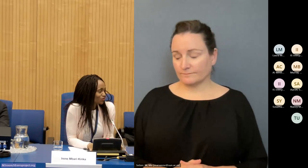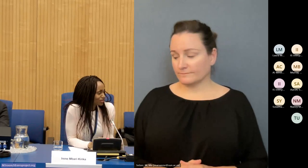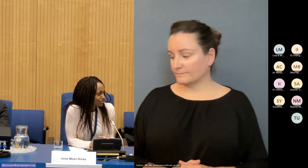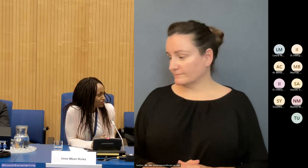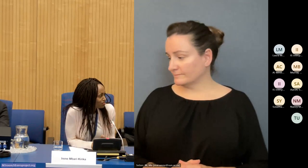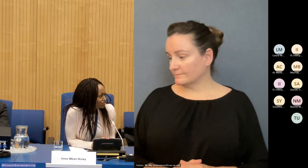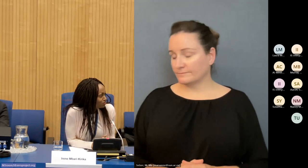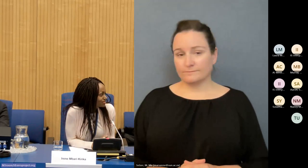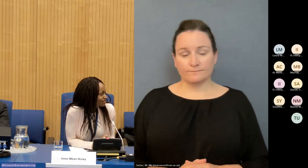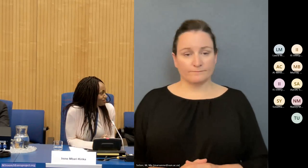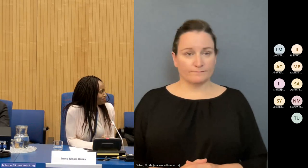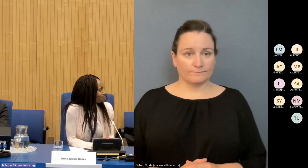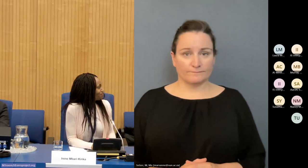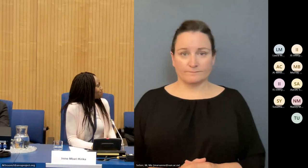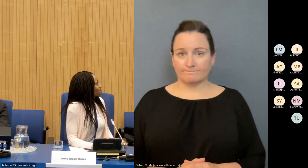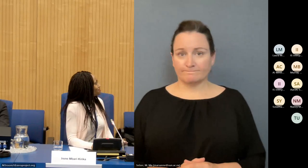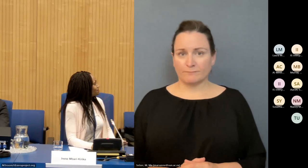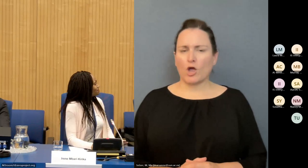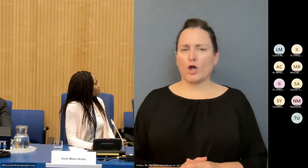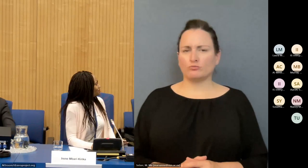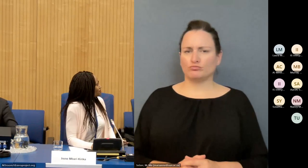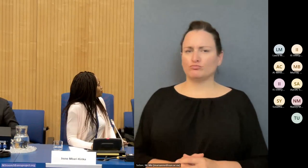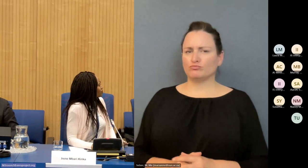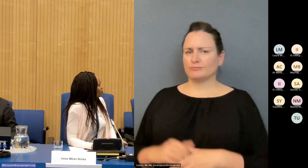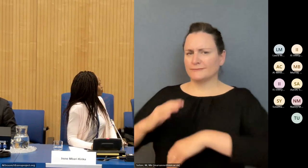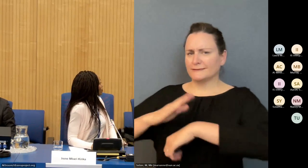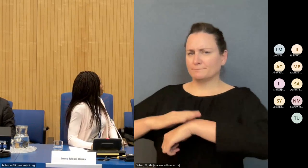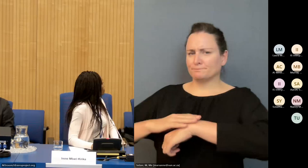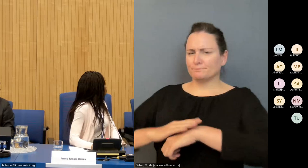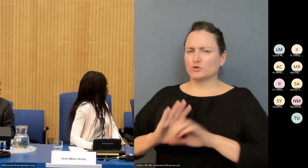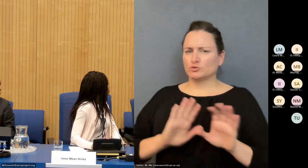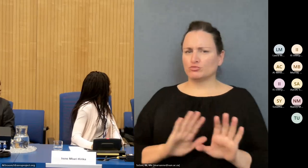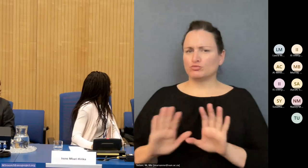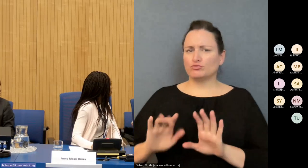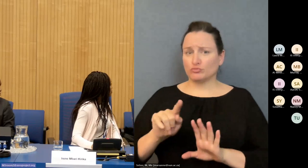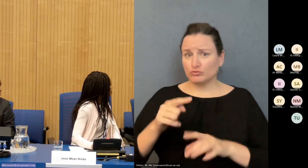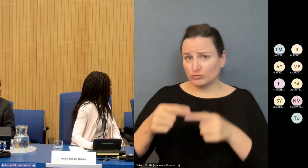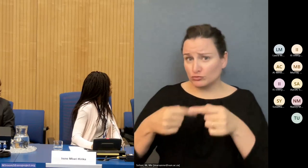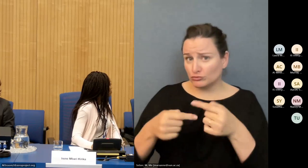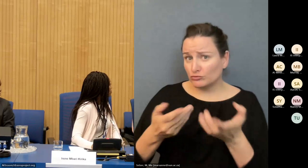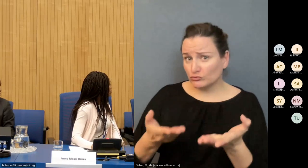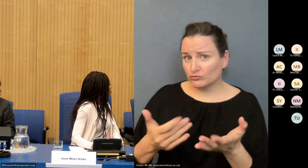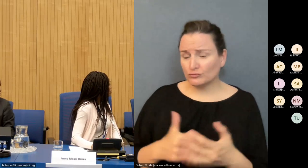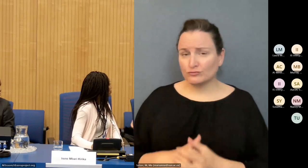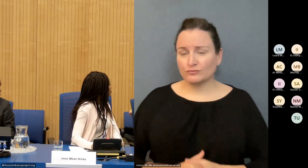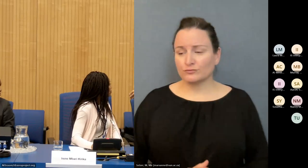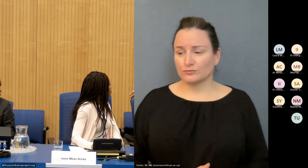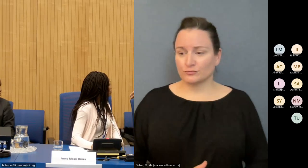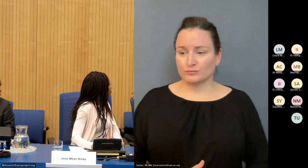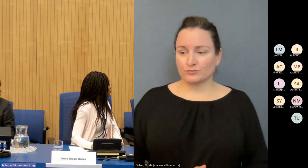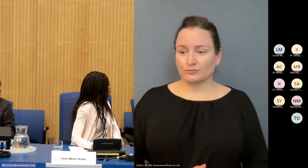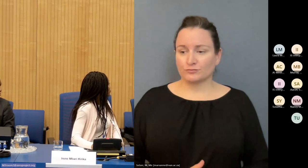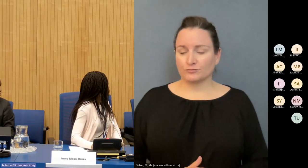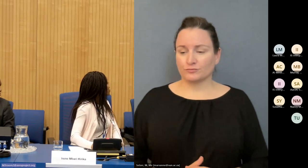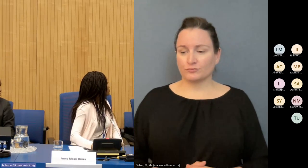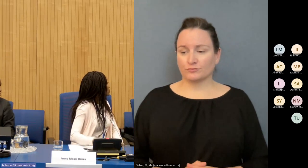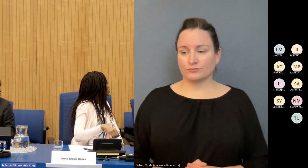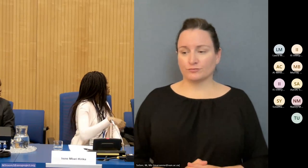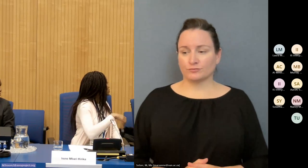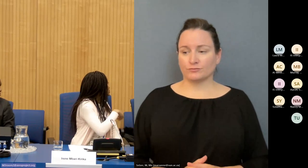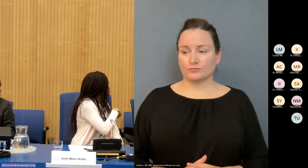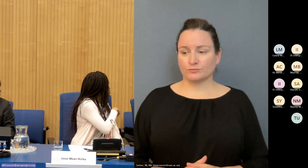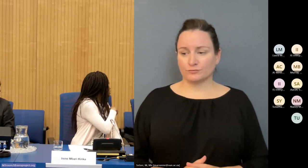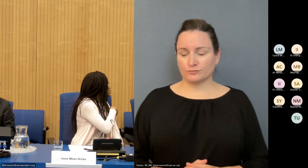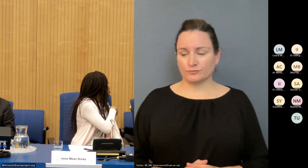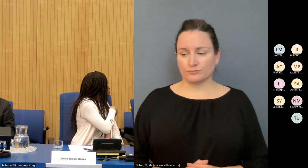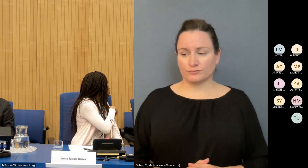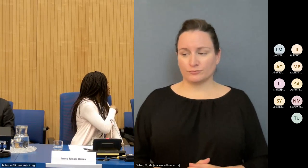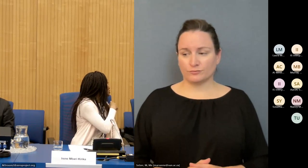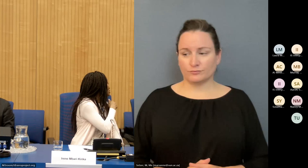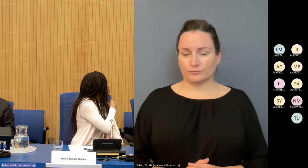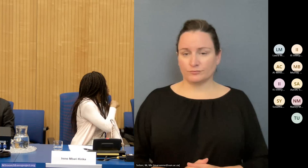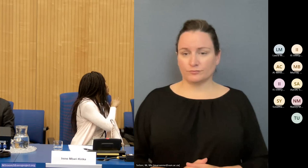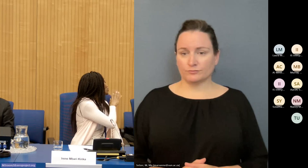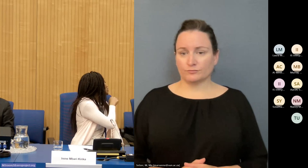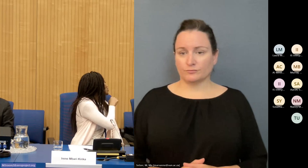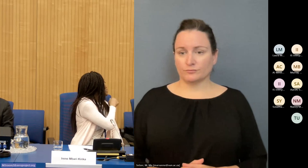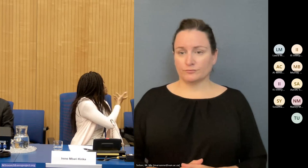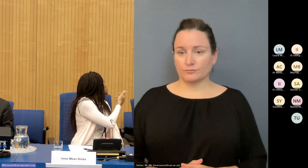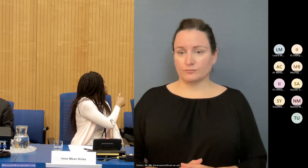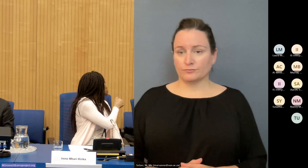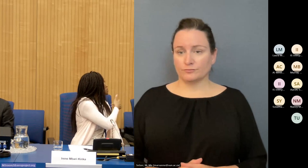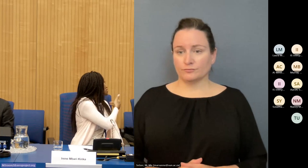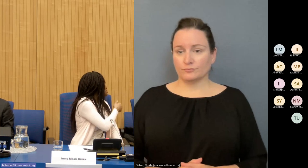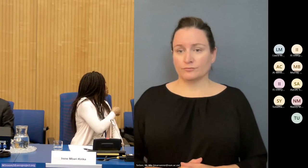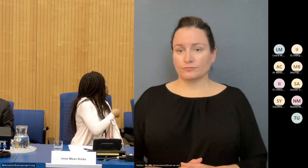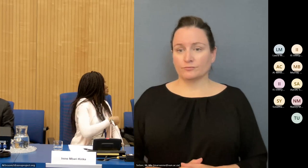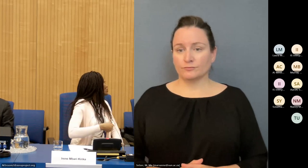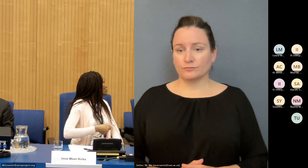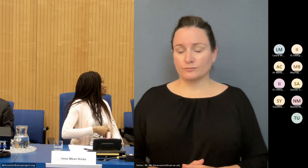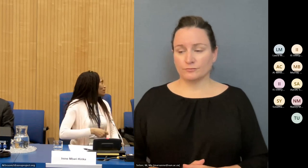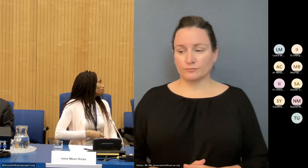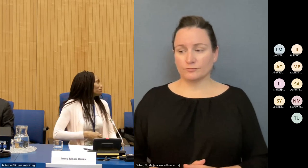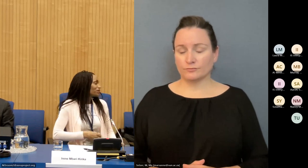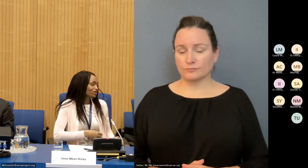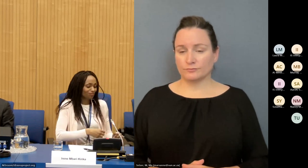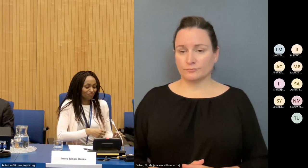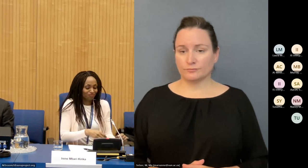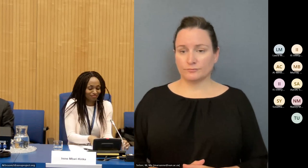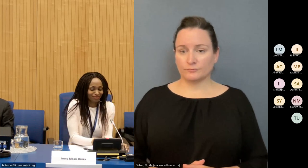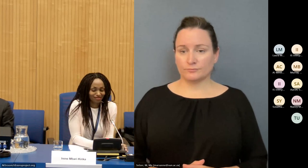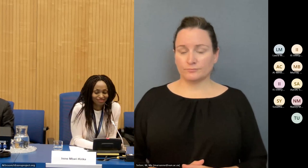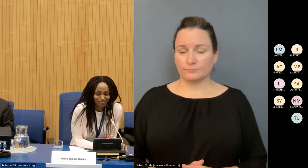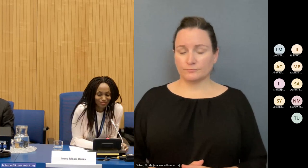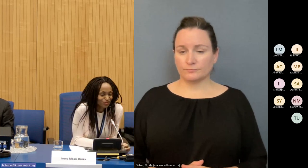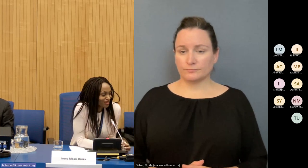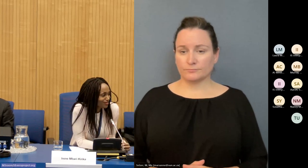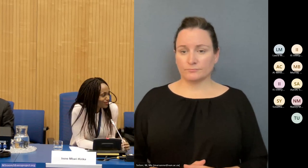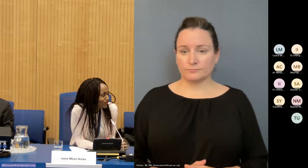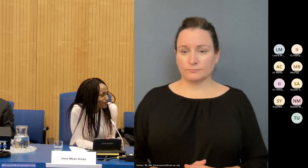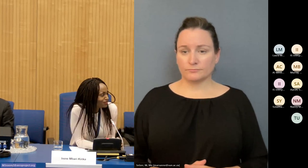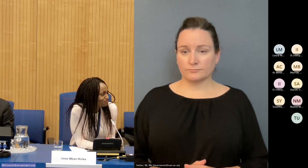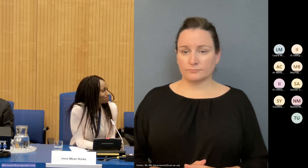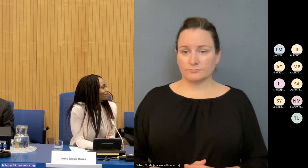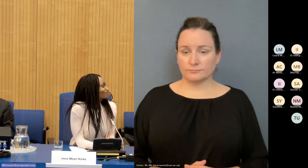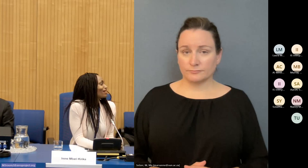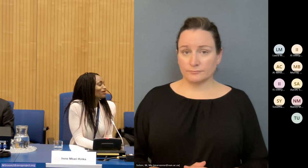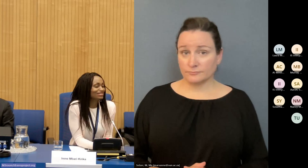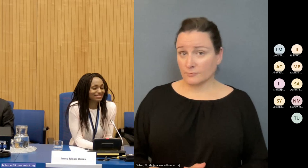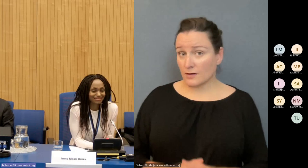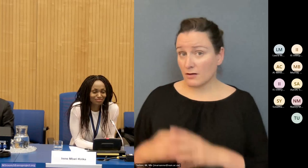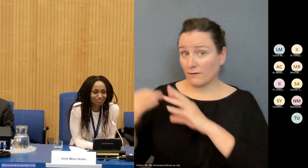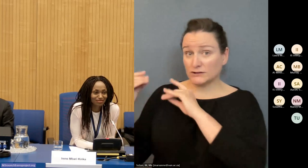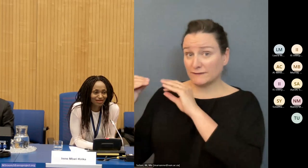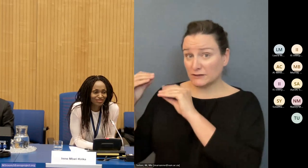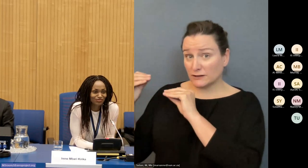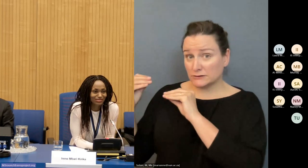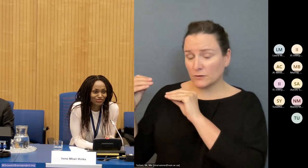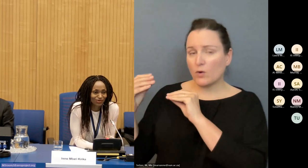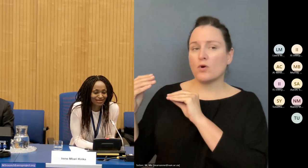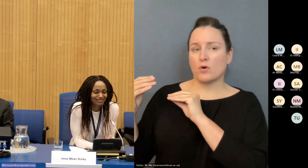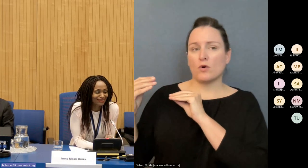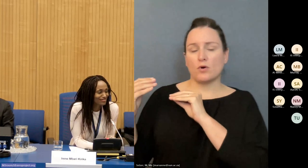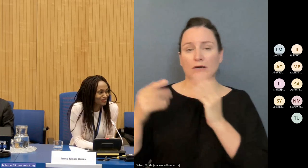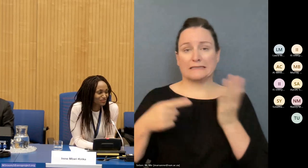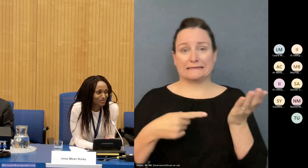So we will give you a bit more time. Thank you, our tech team has really tried and they